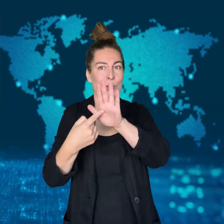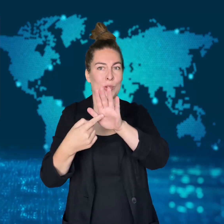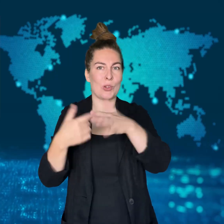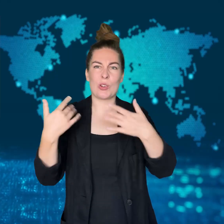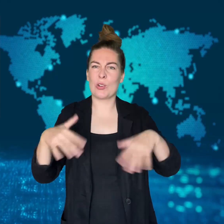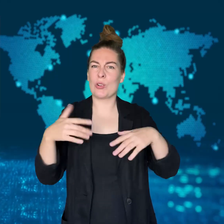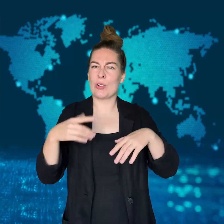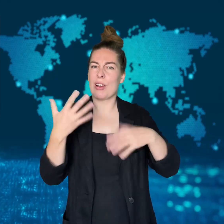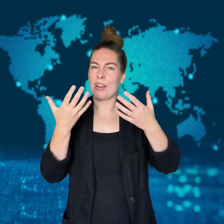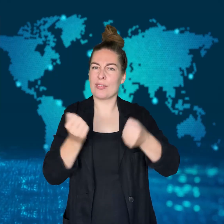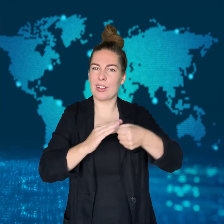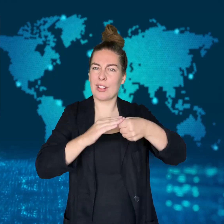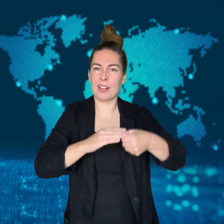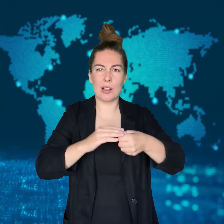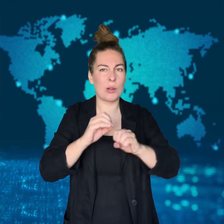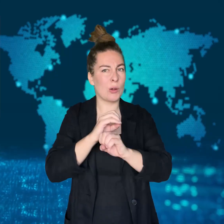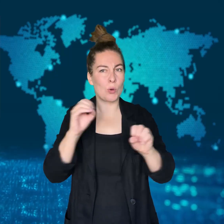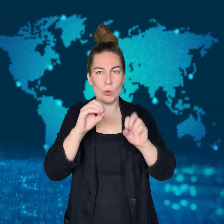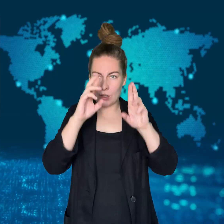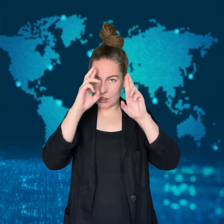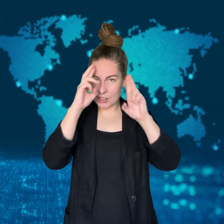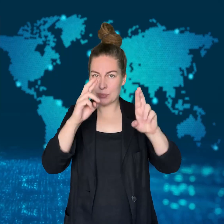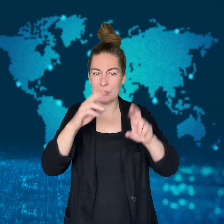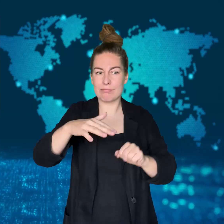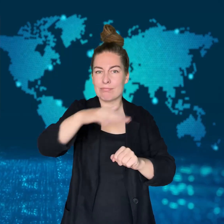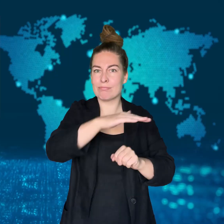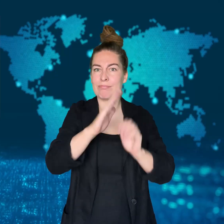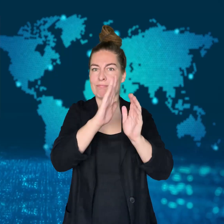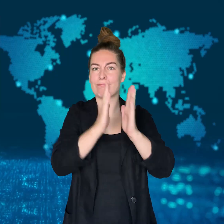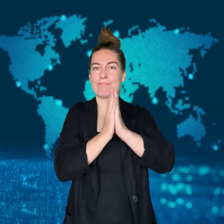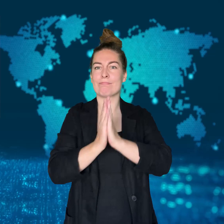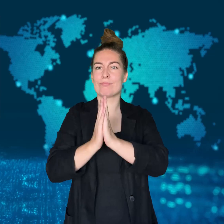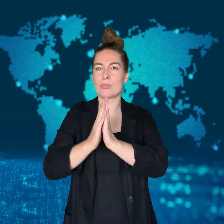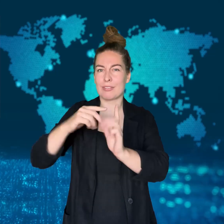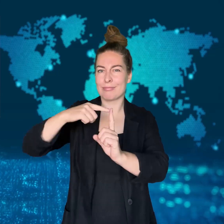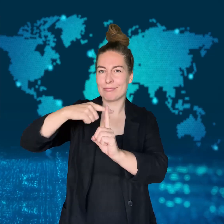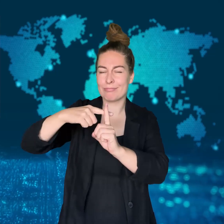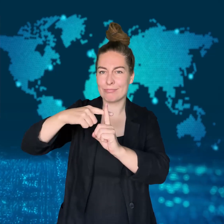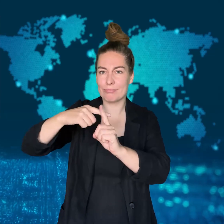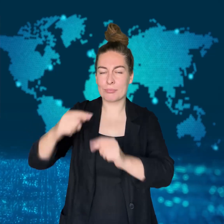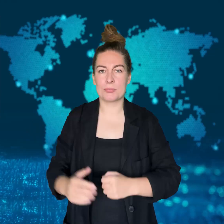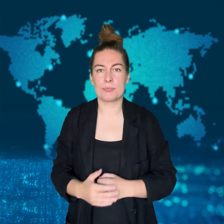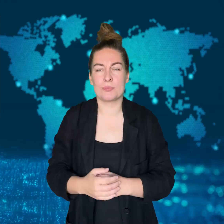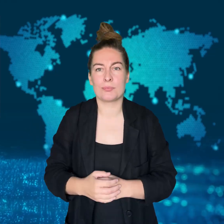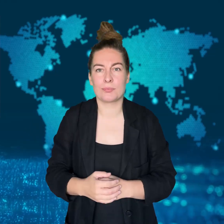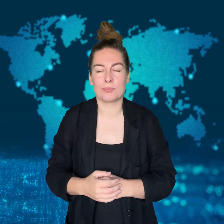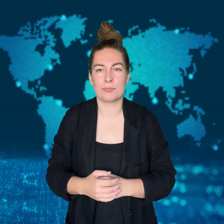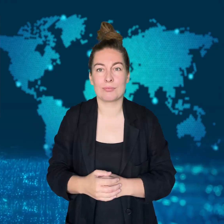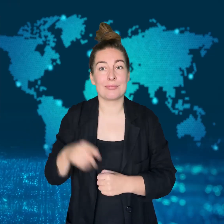the Catholic Church.